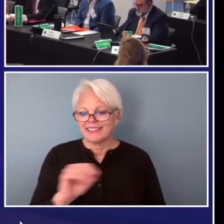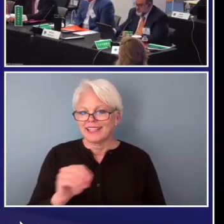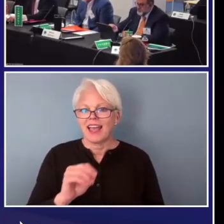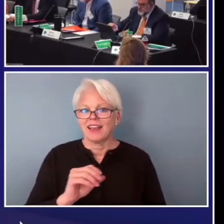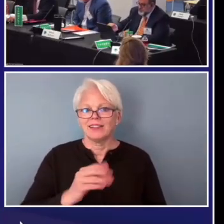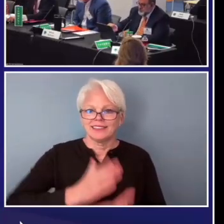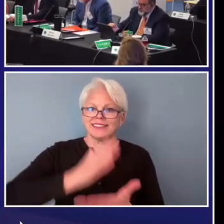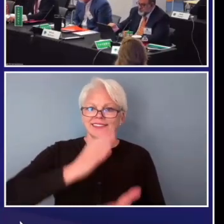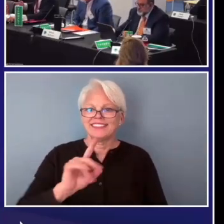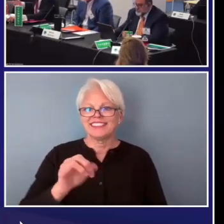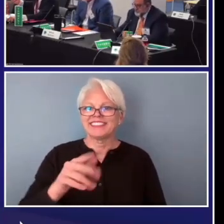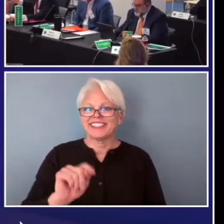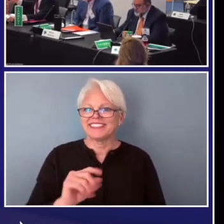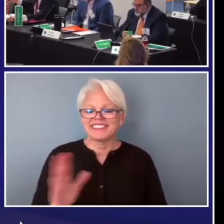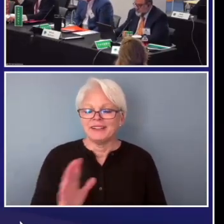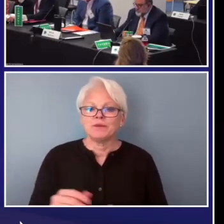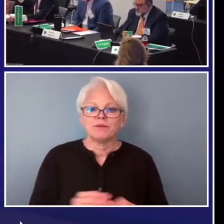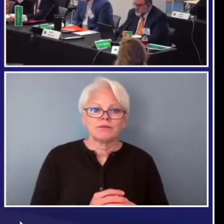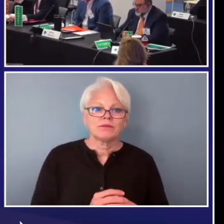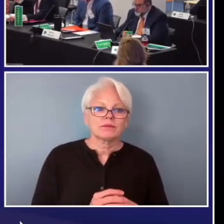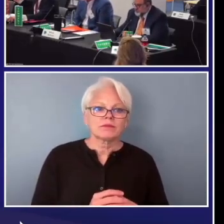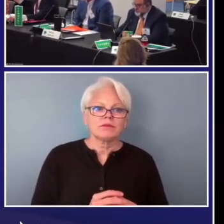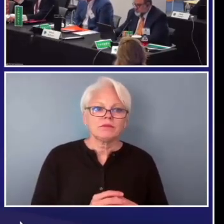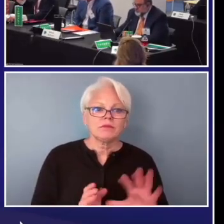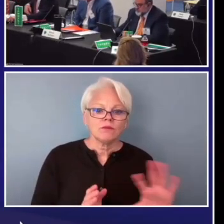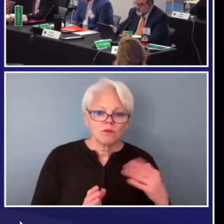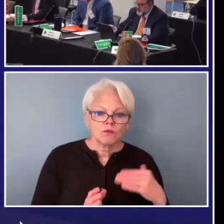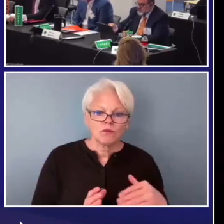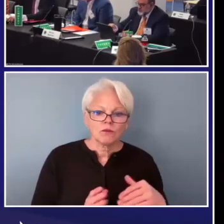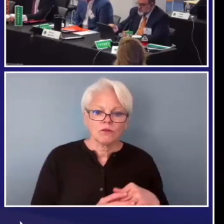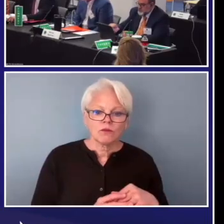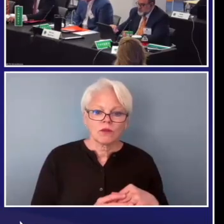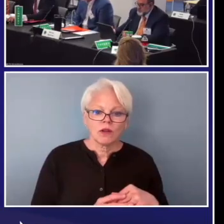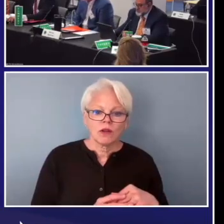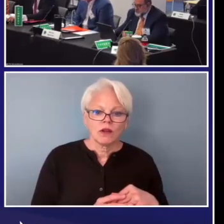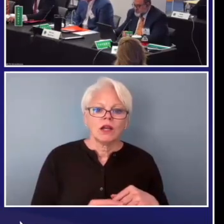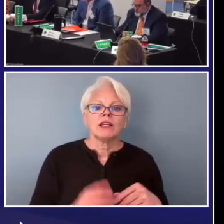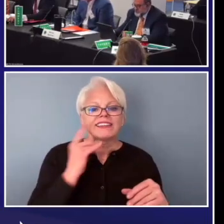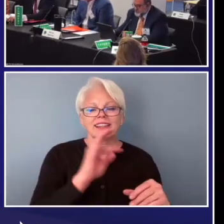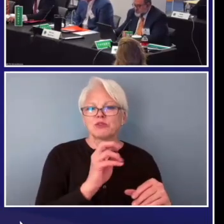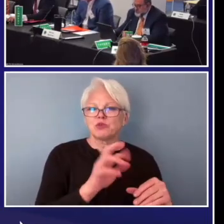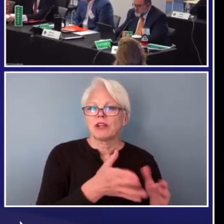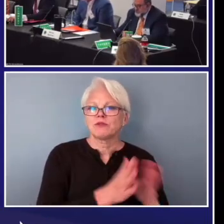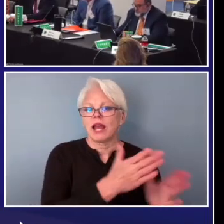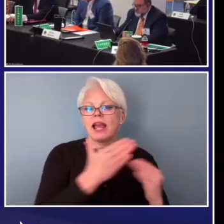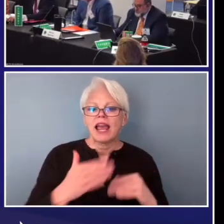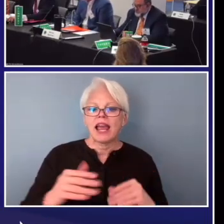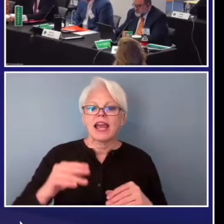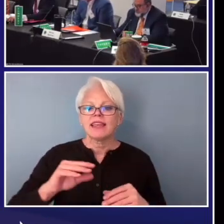And then secondarily, um, on Roman numeral three, you know, this is talking about things that will not determine calls.